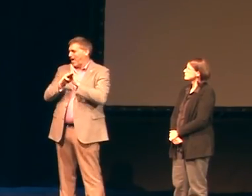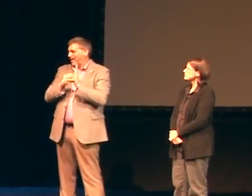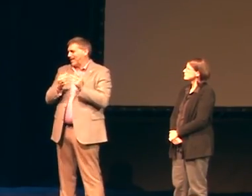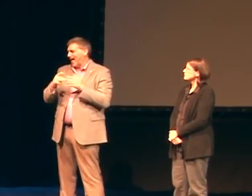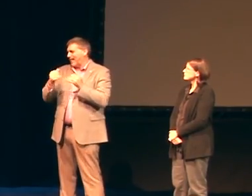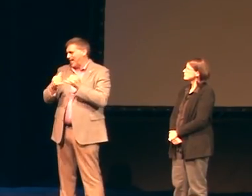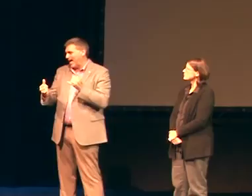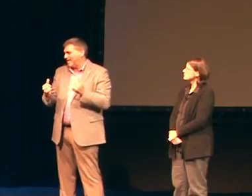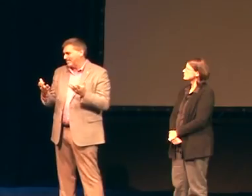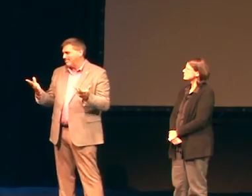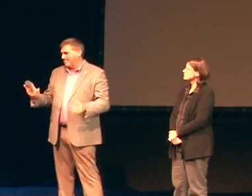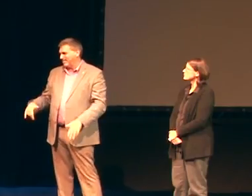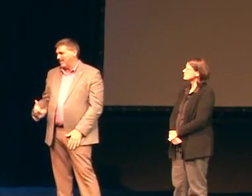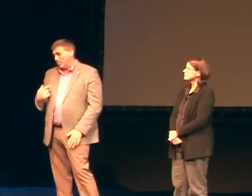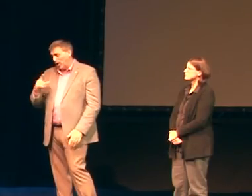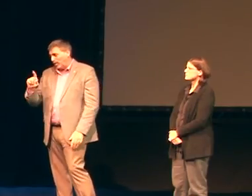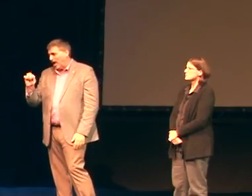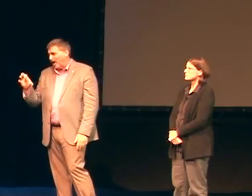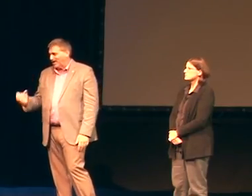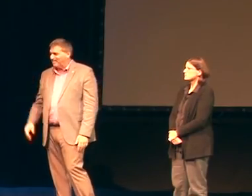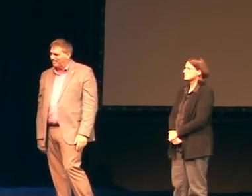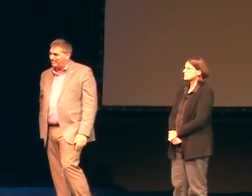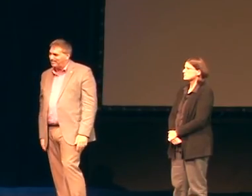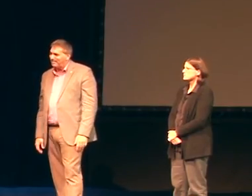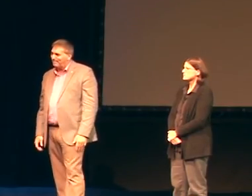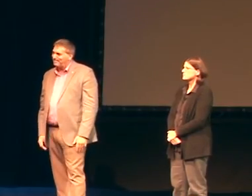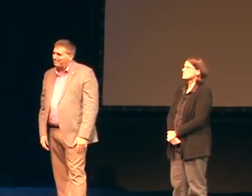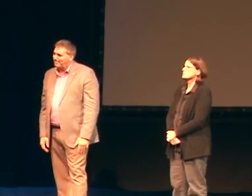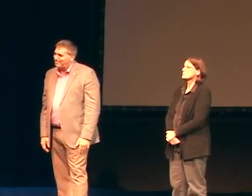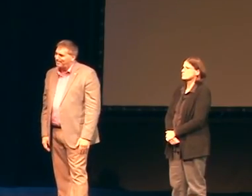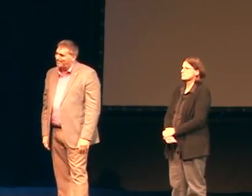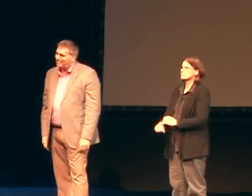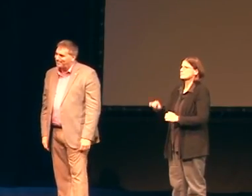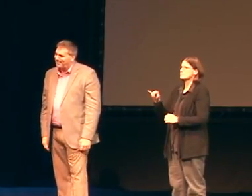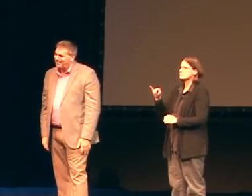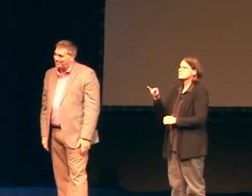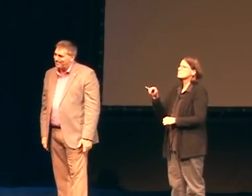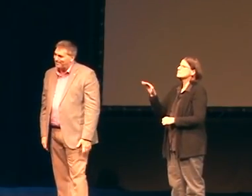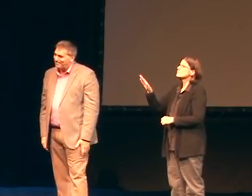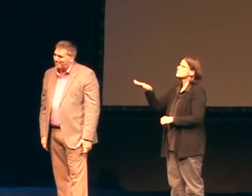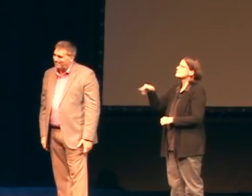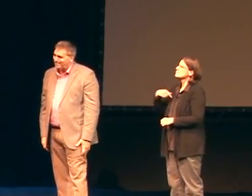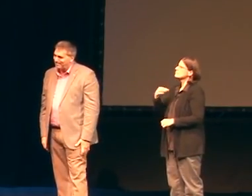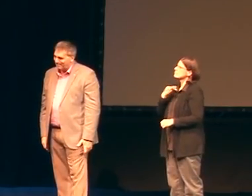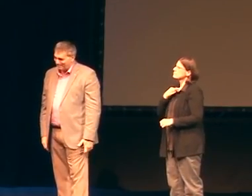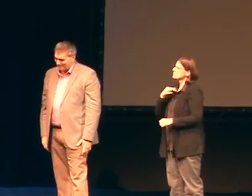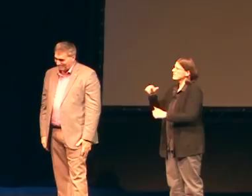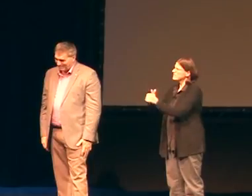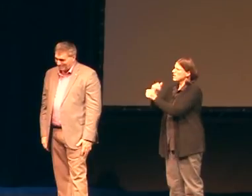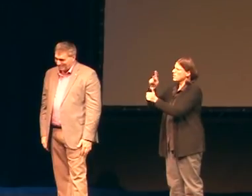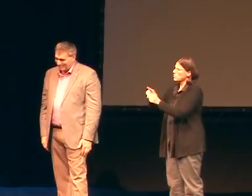follow those guidelines as a model of how to provide captioning. >>SPEAKER: To follow up, is the NAD